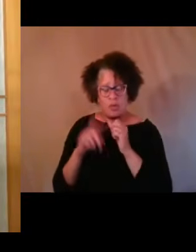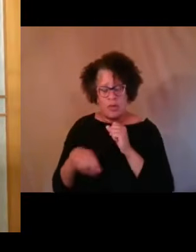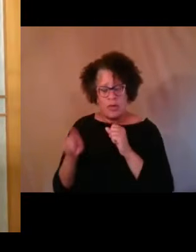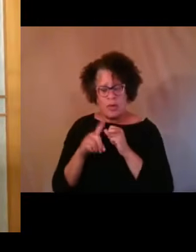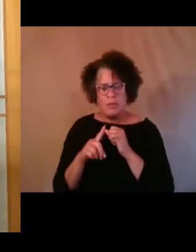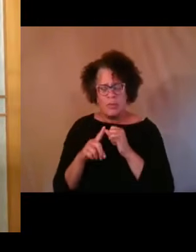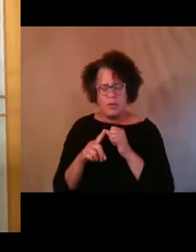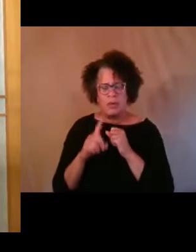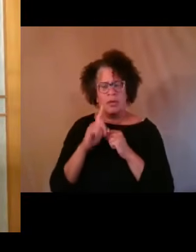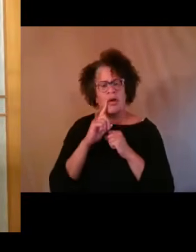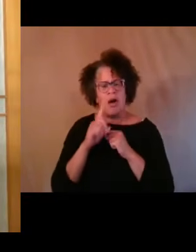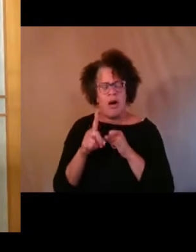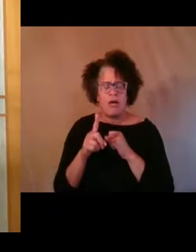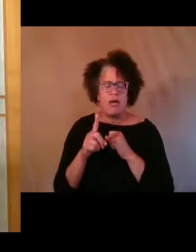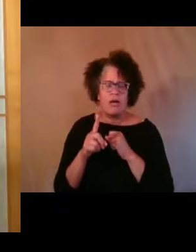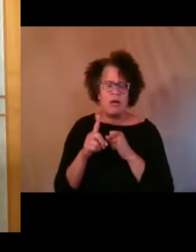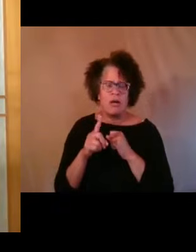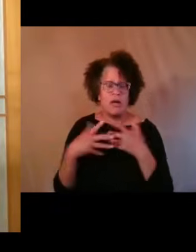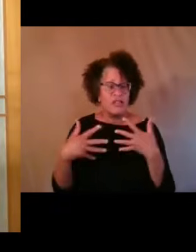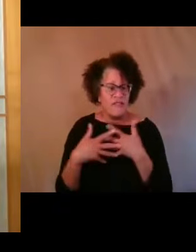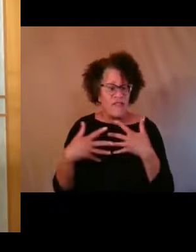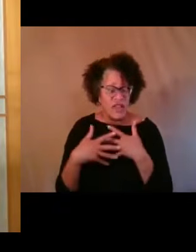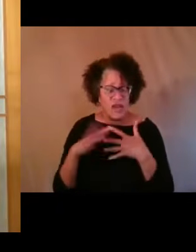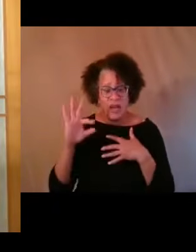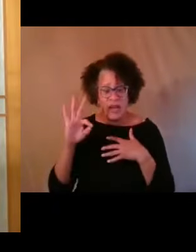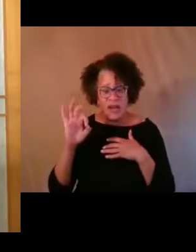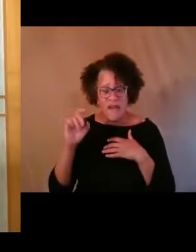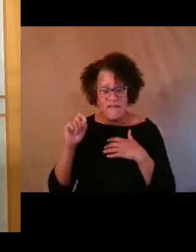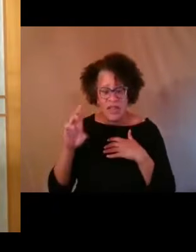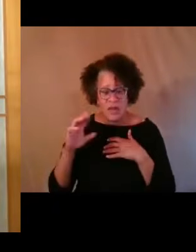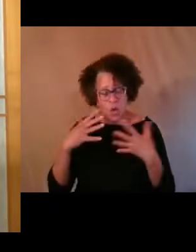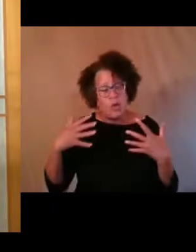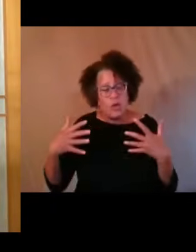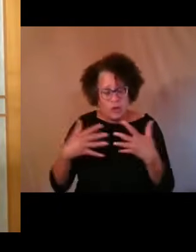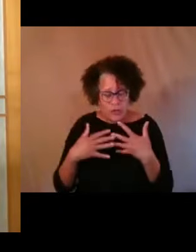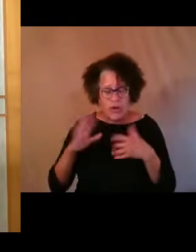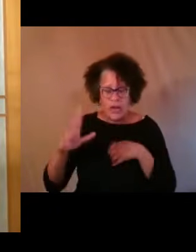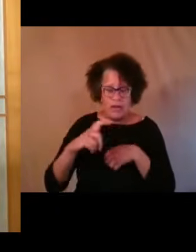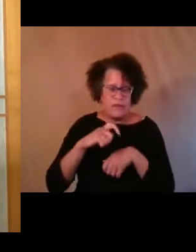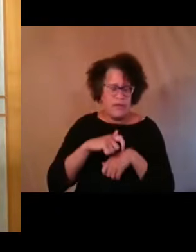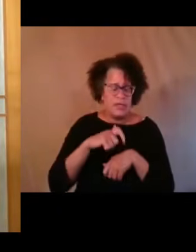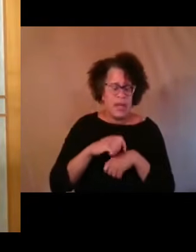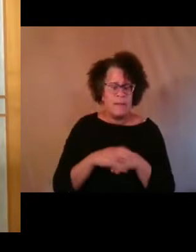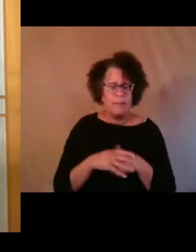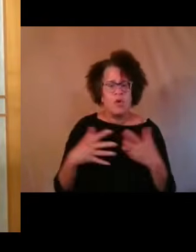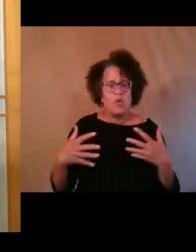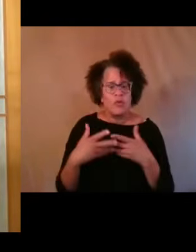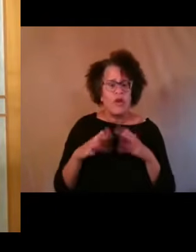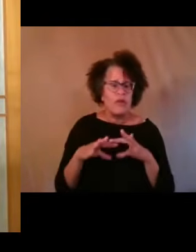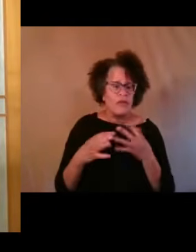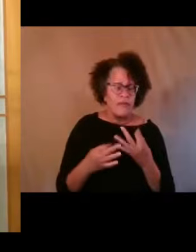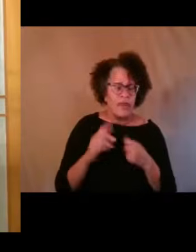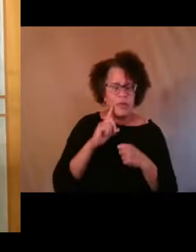it's basically fear. We are afraid all the time. We are afraid that our families are gonna be divided.